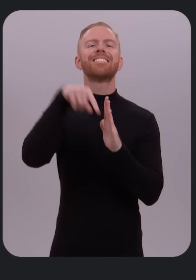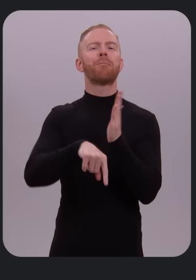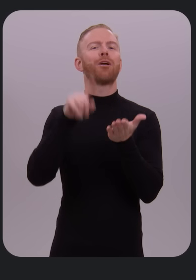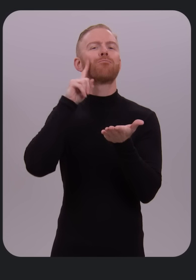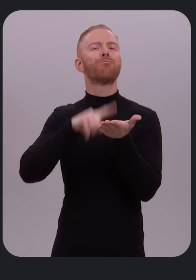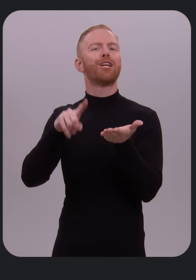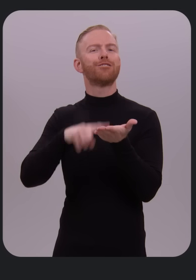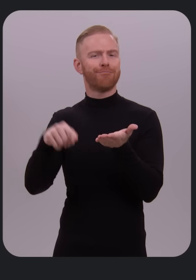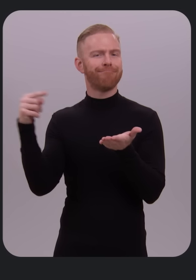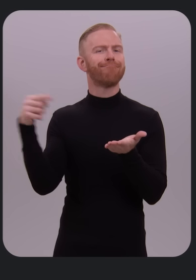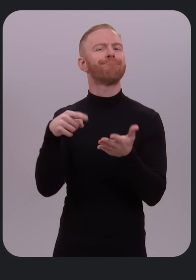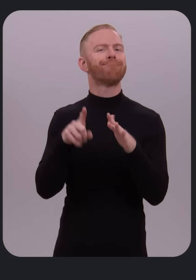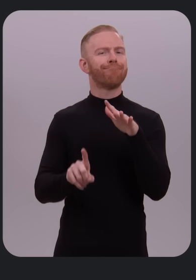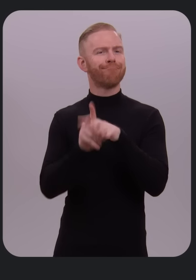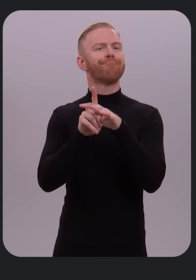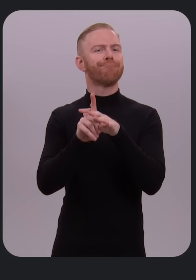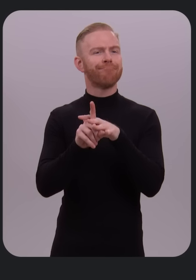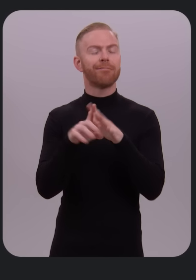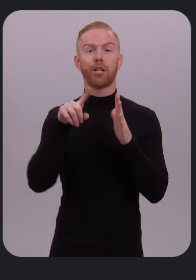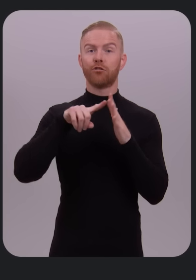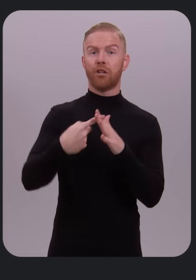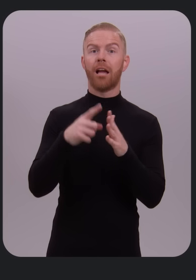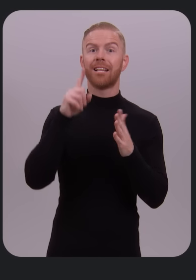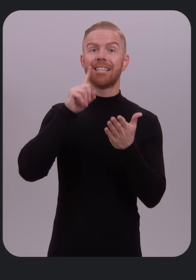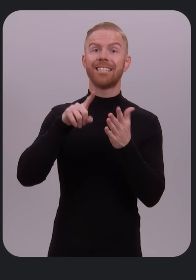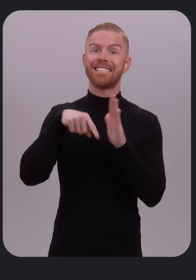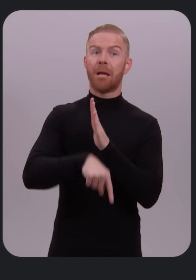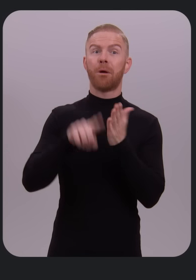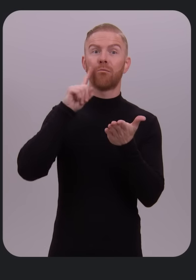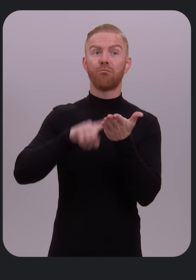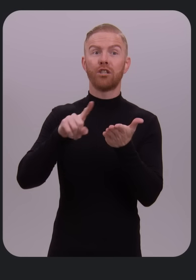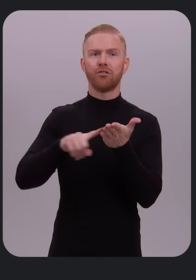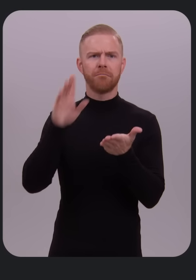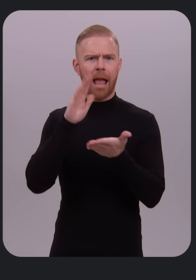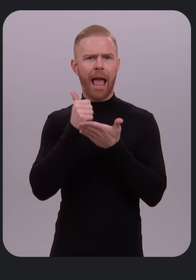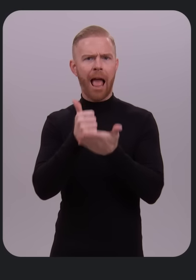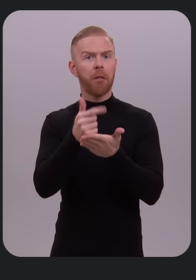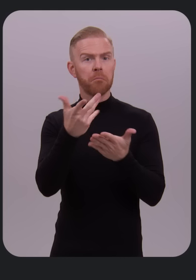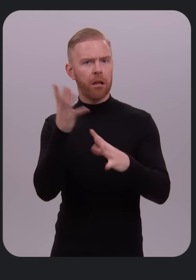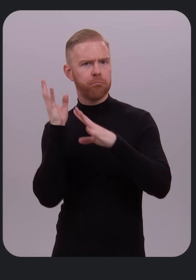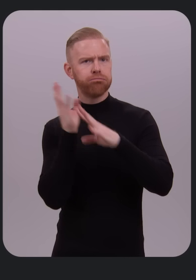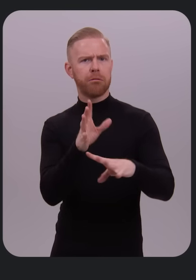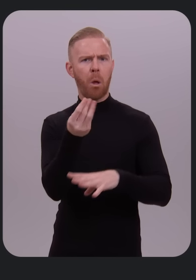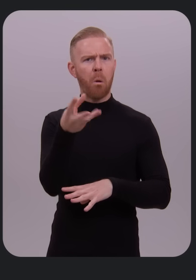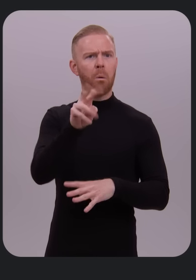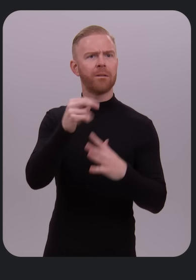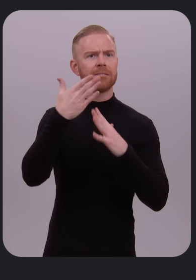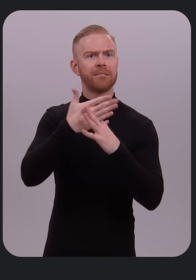Starting today, Deep Research will now let you upload your own files to guide the research agent, which